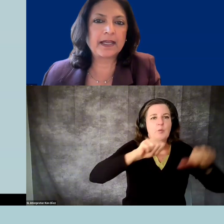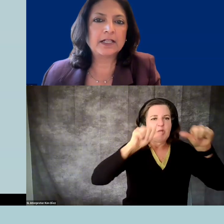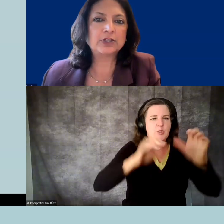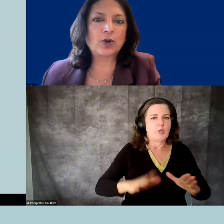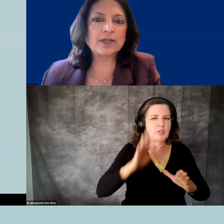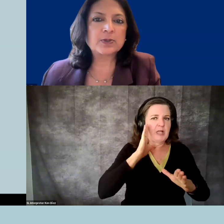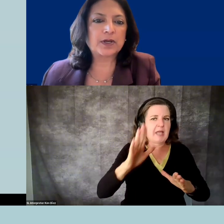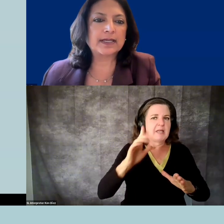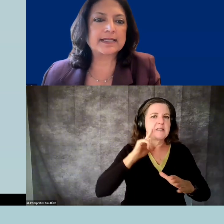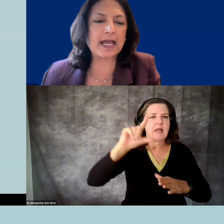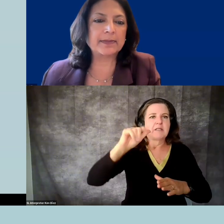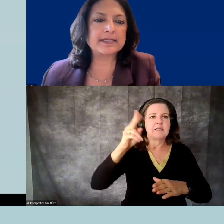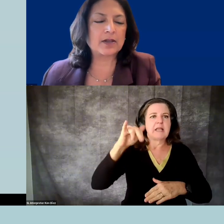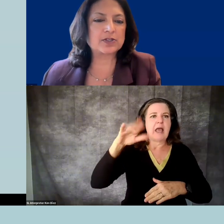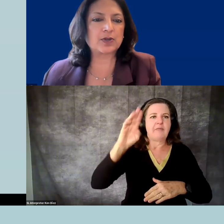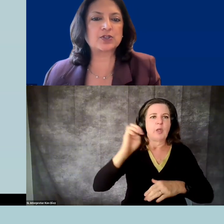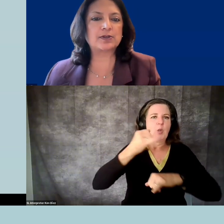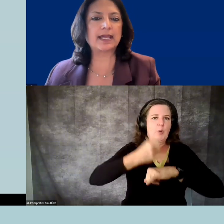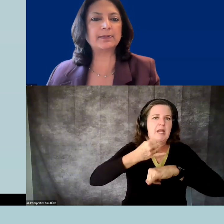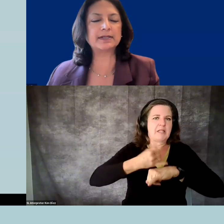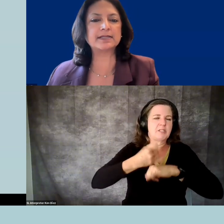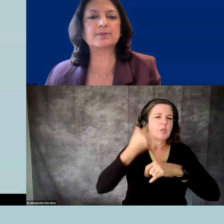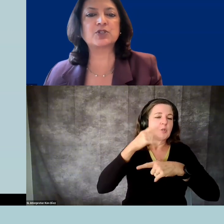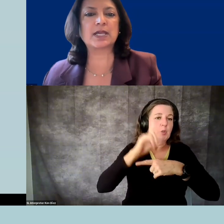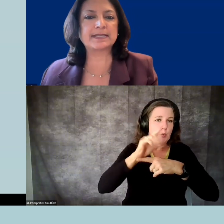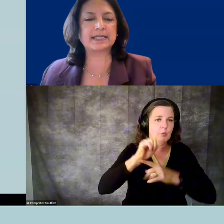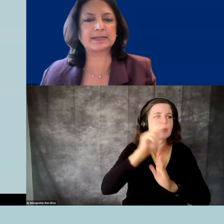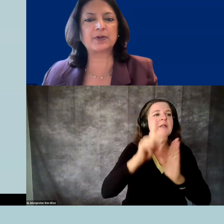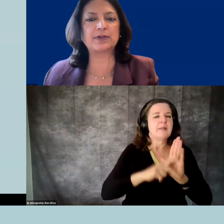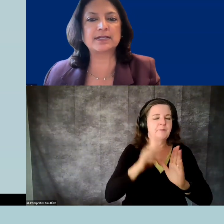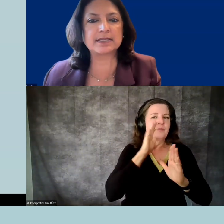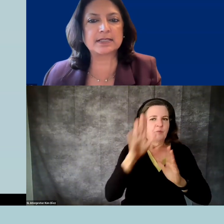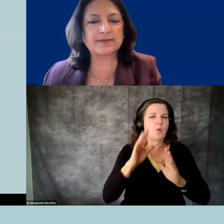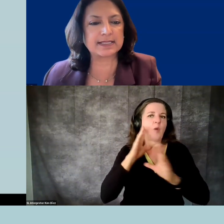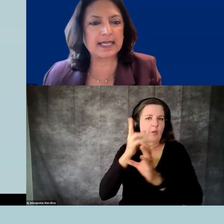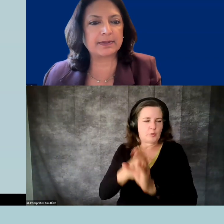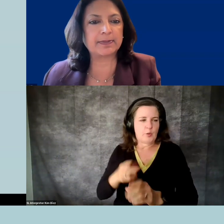Laurin's work examines how structural ableism shapes the experiences of disabled